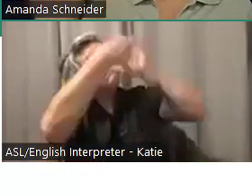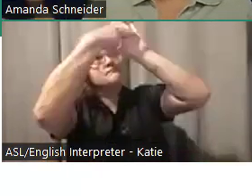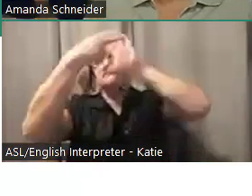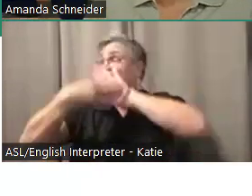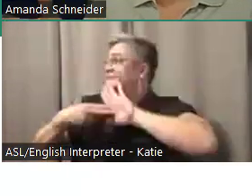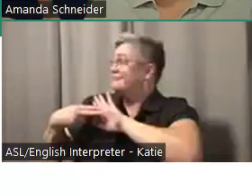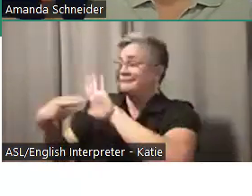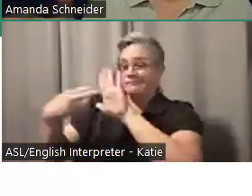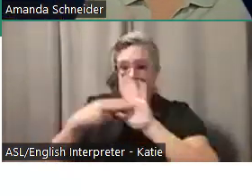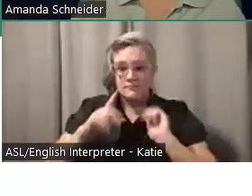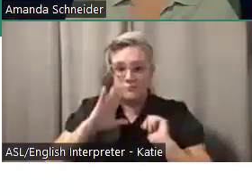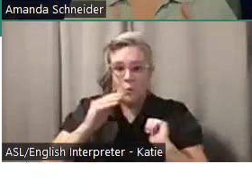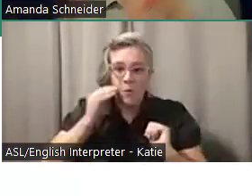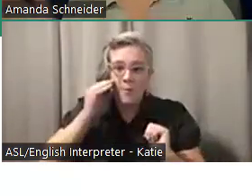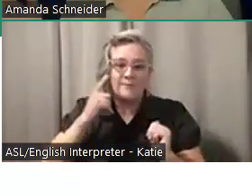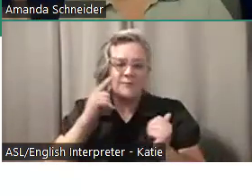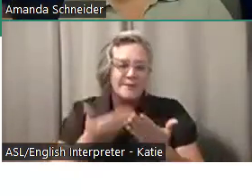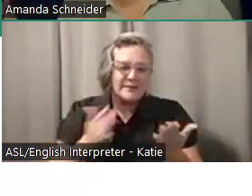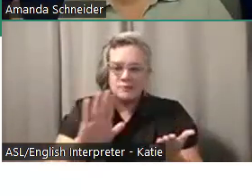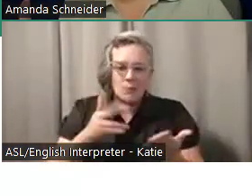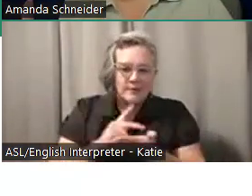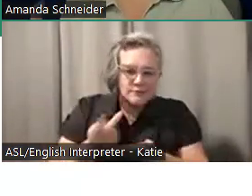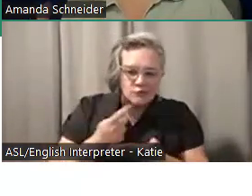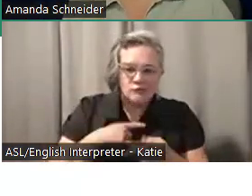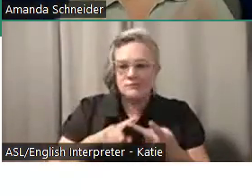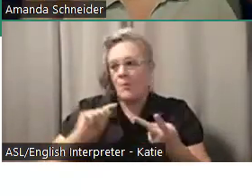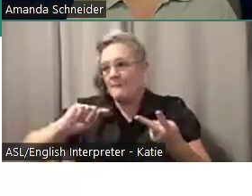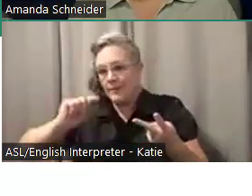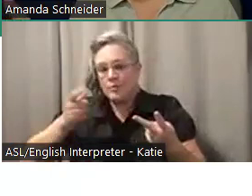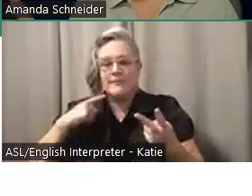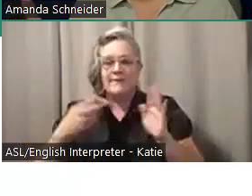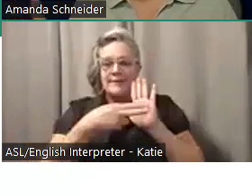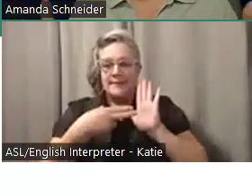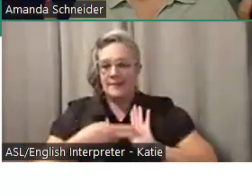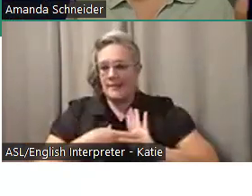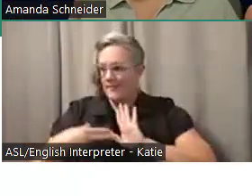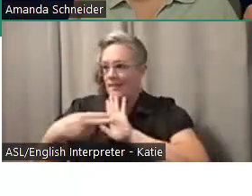Um, items in your kitchen, items in the bathroom, and that allows you to have those